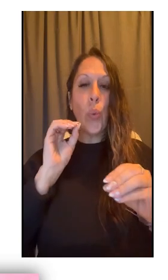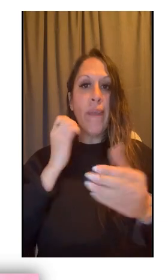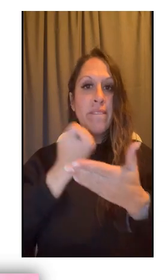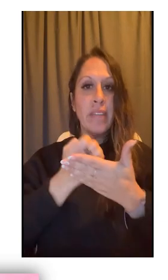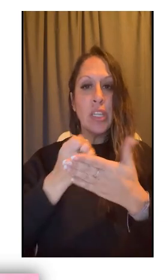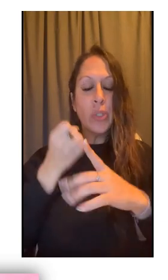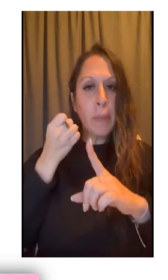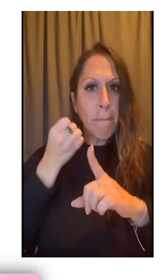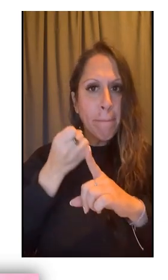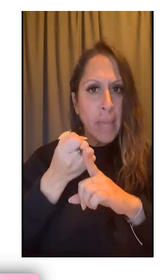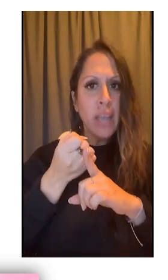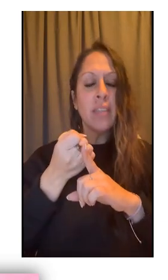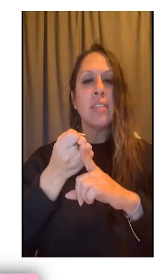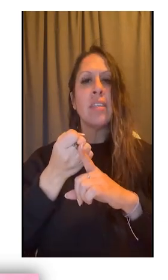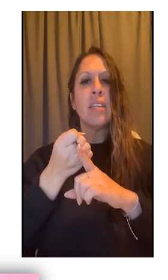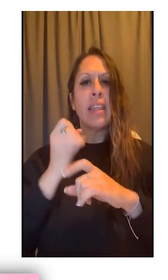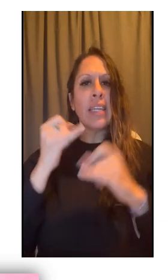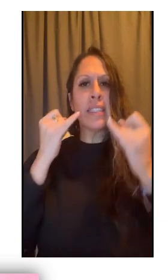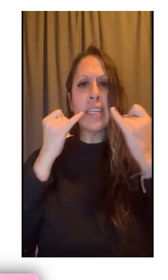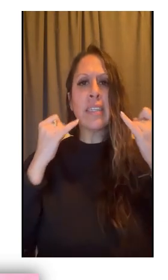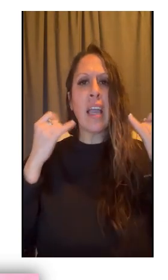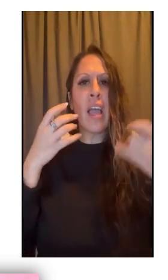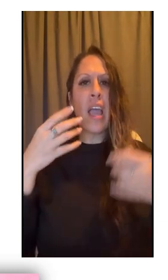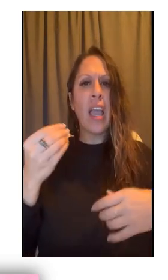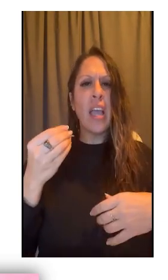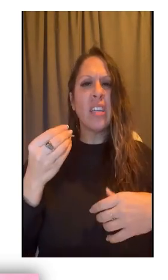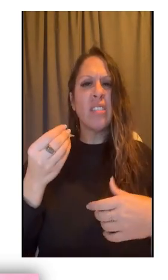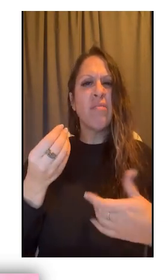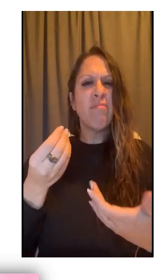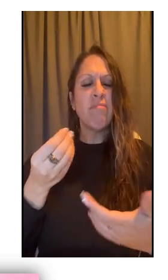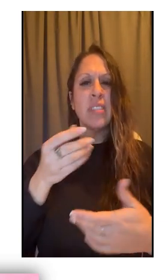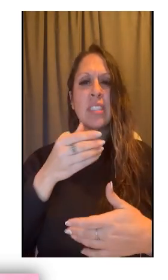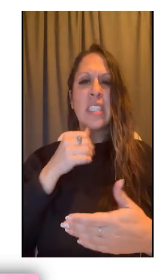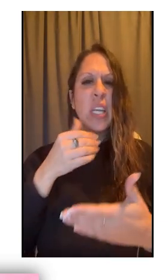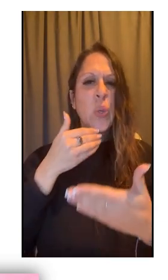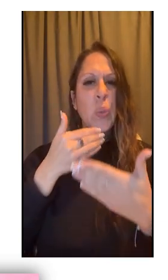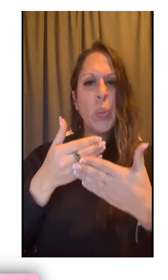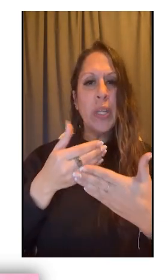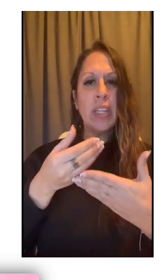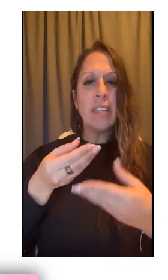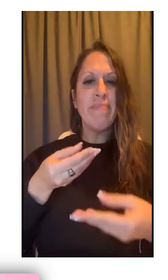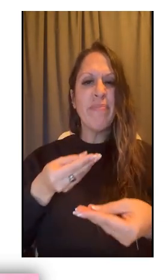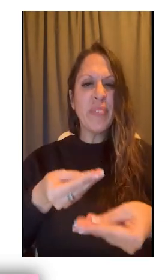between these types of ties and poor infant feeding. Theoretically, they could impact attachment